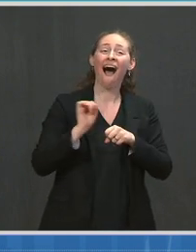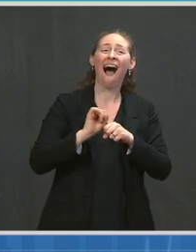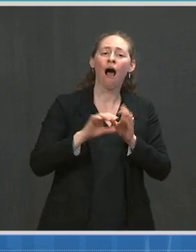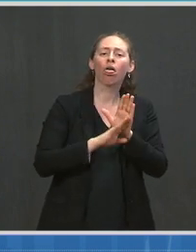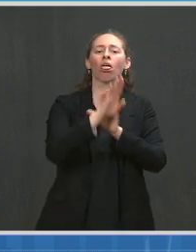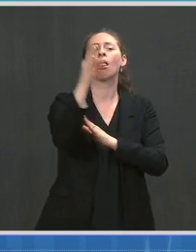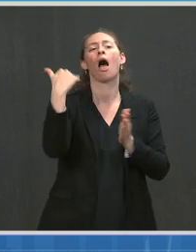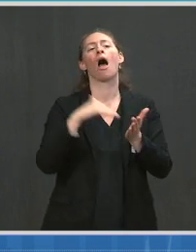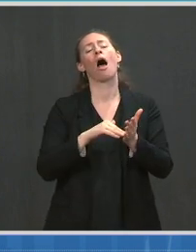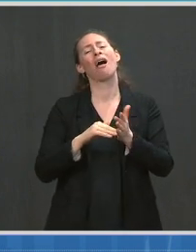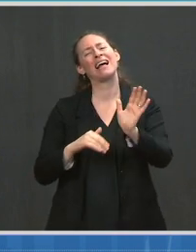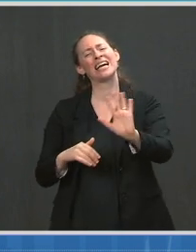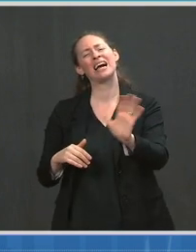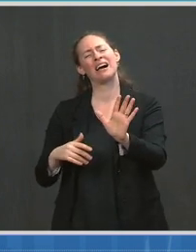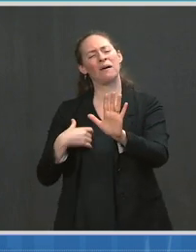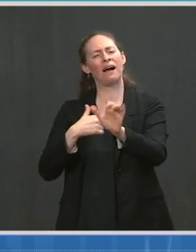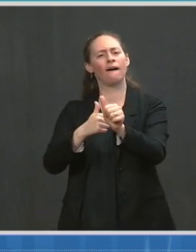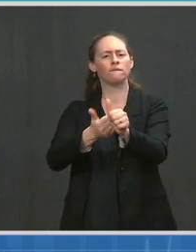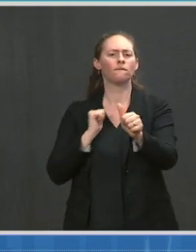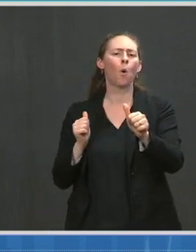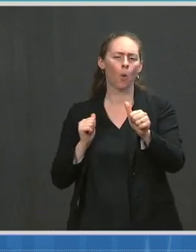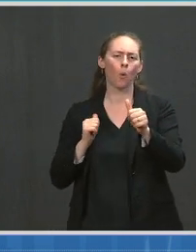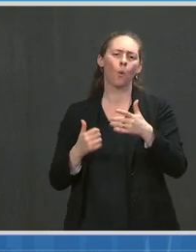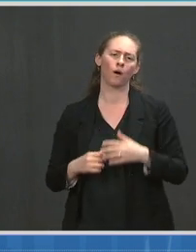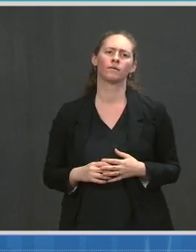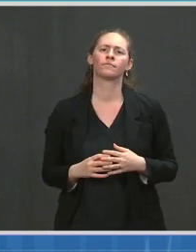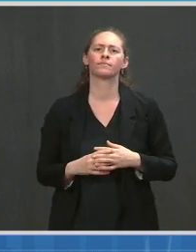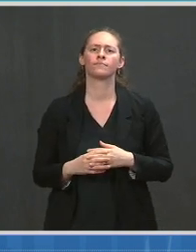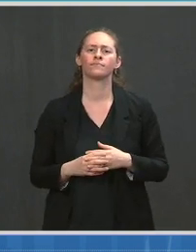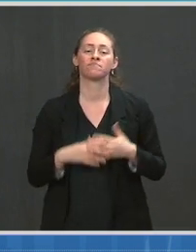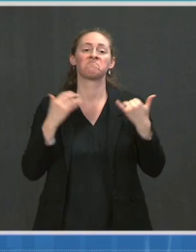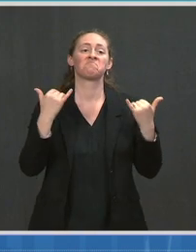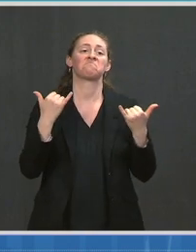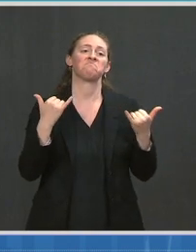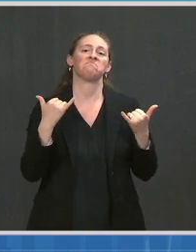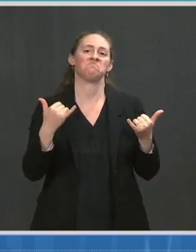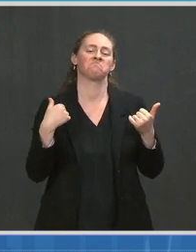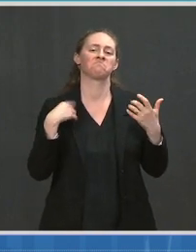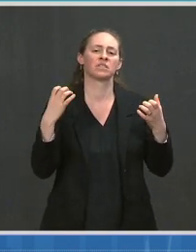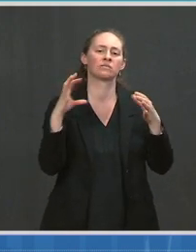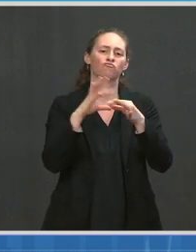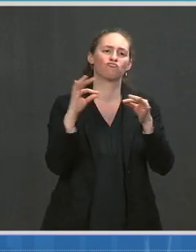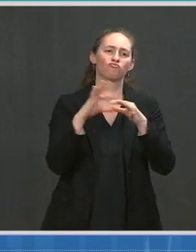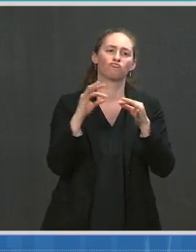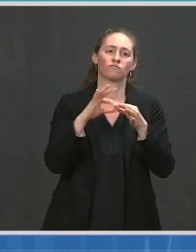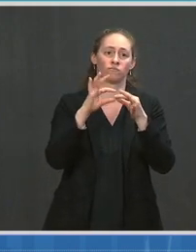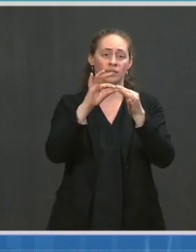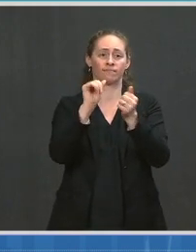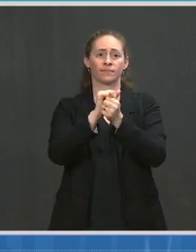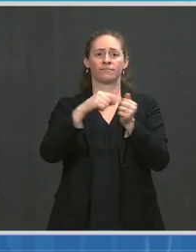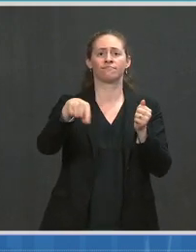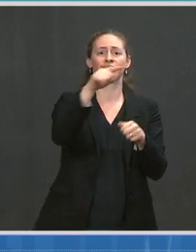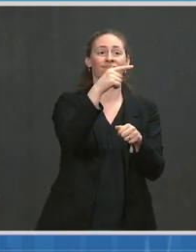Dr. Fauci: With regard to the breakthrough cases of people who've been vaccinated and ultimately have gotten infection, obviously this is something